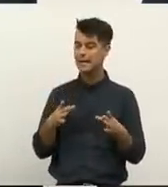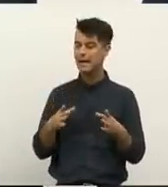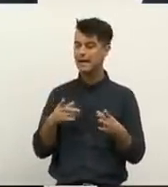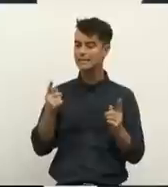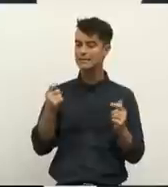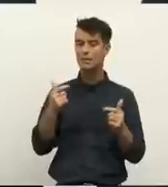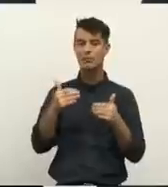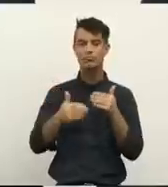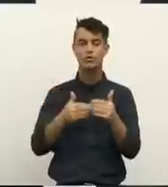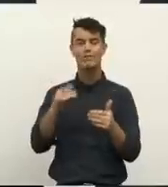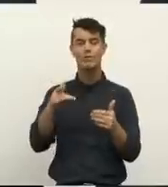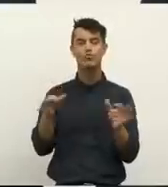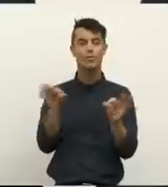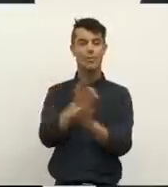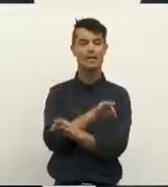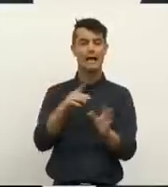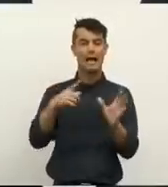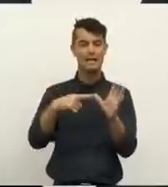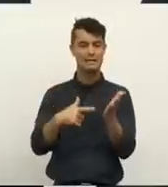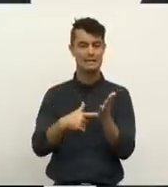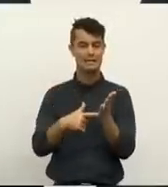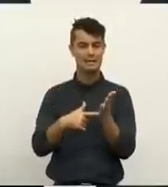for replacing AT, in February.